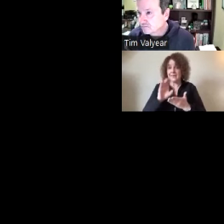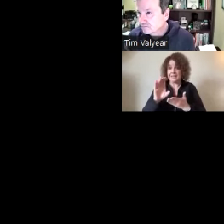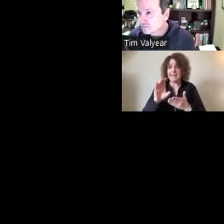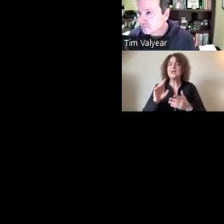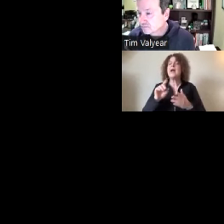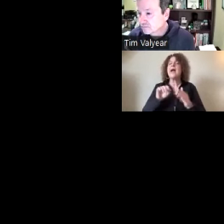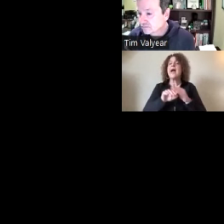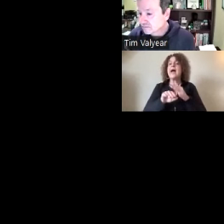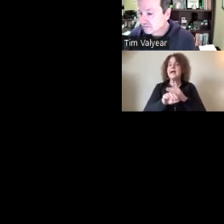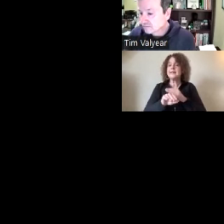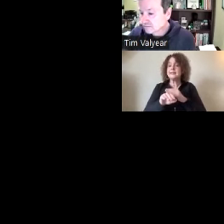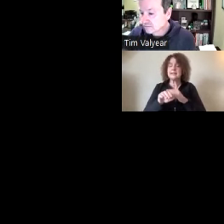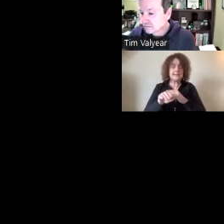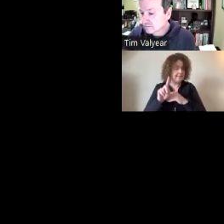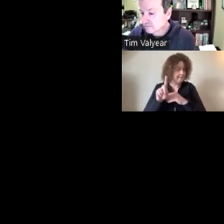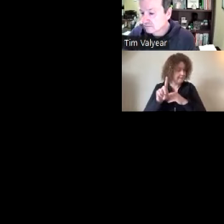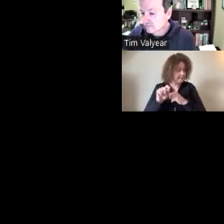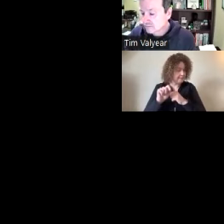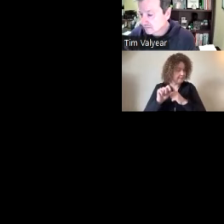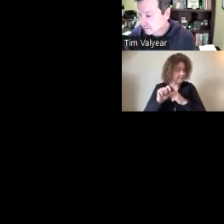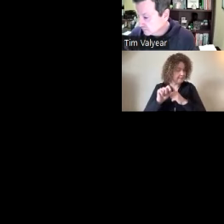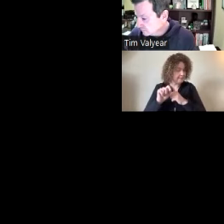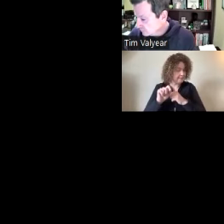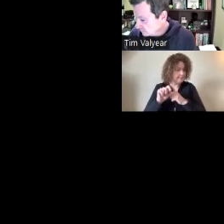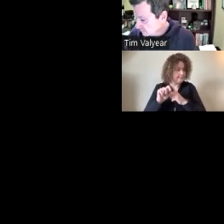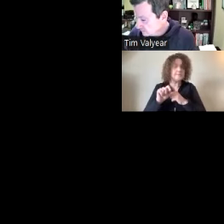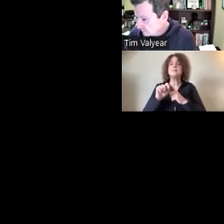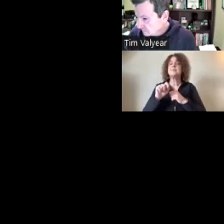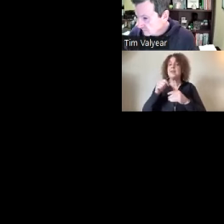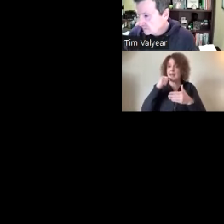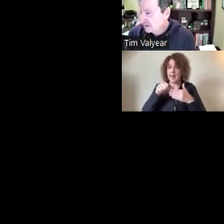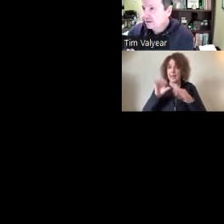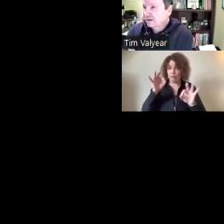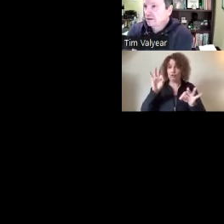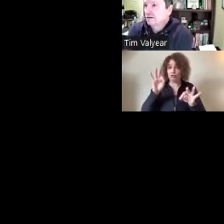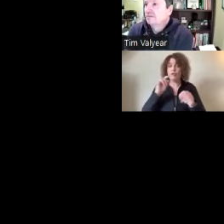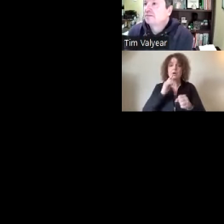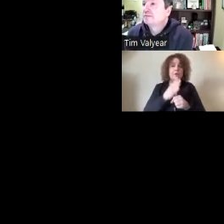two ago, the direct funding program offered participants,